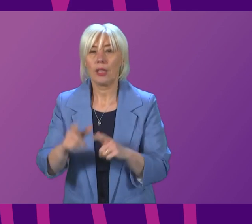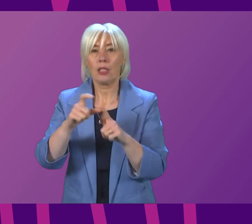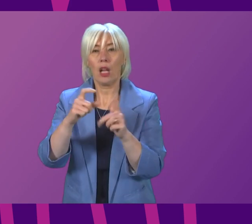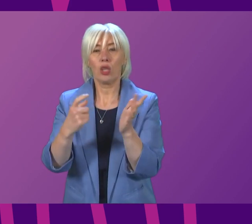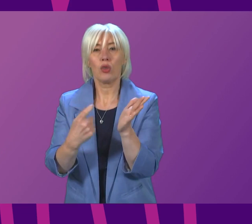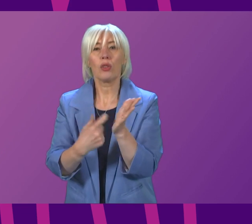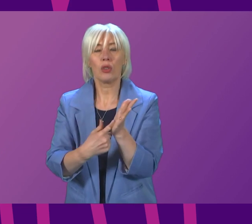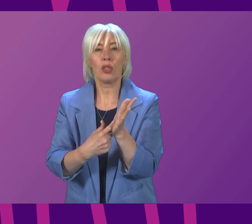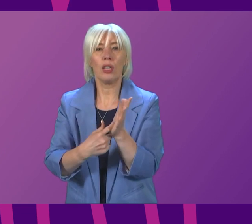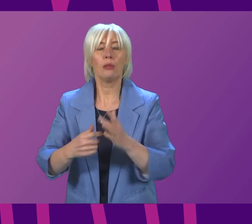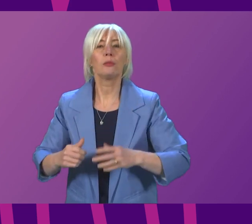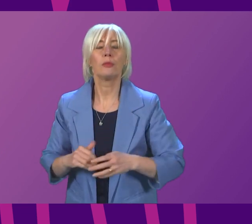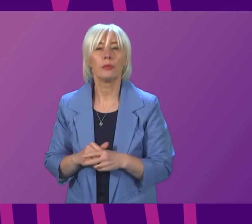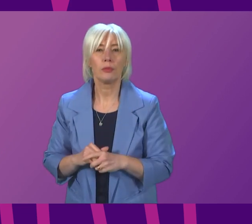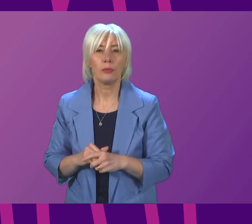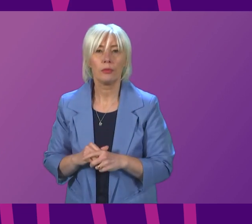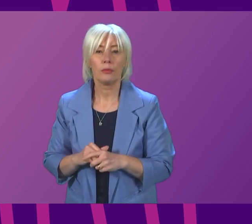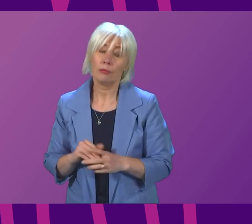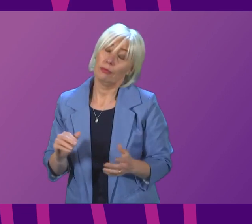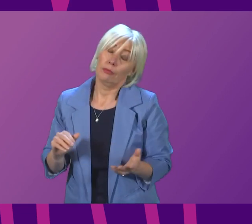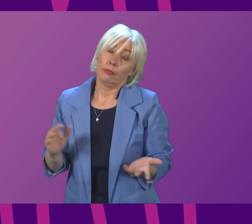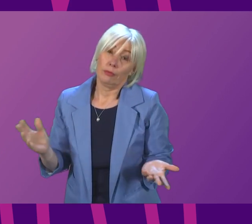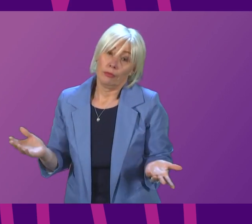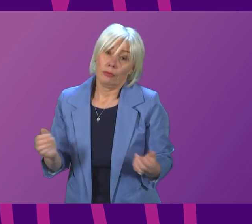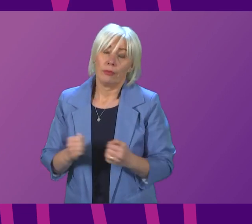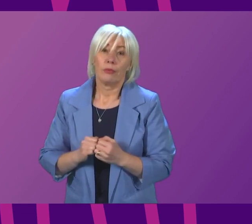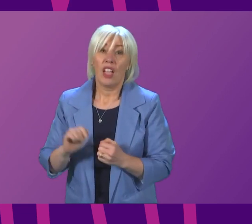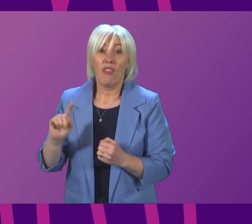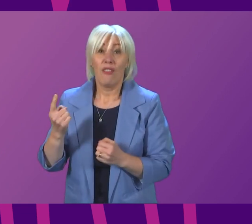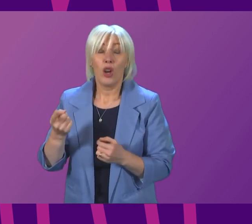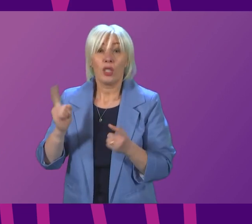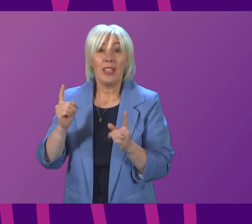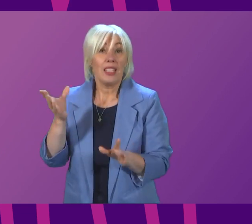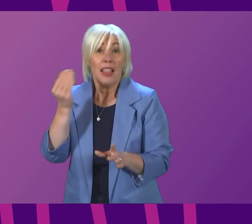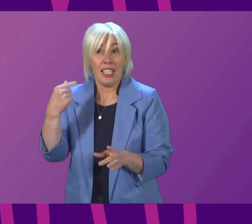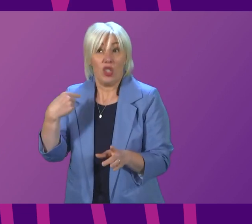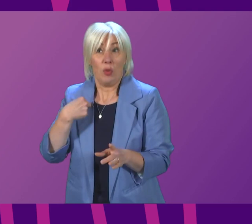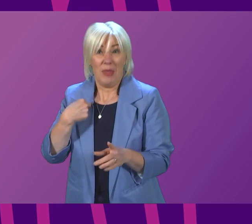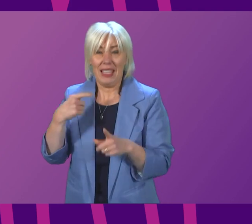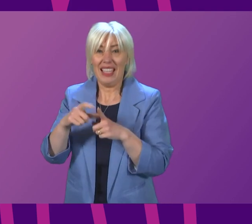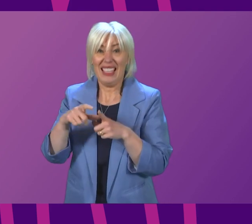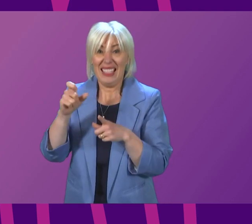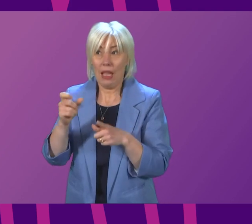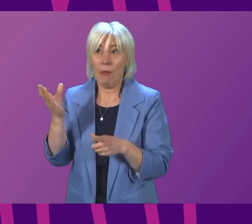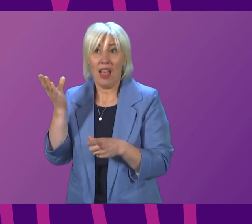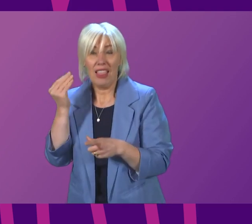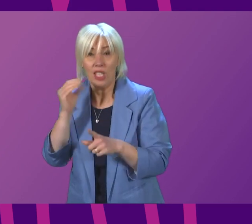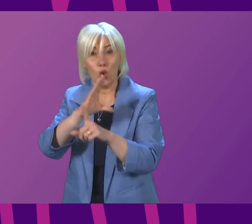If the First Minister had listened to me and voices from the Scottish Conservatives in